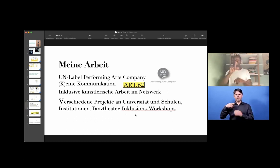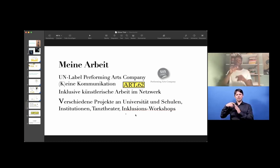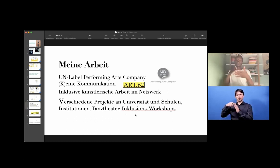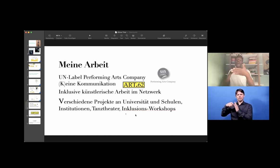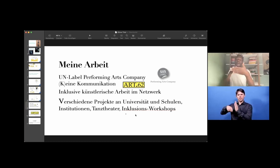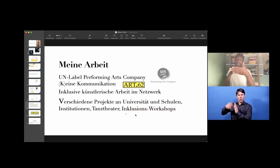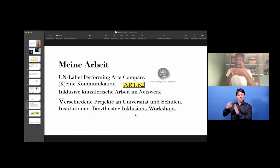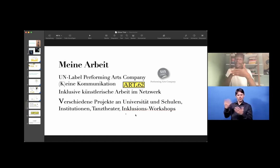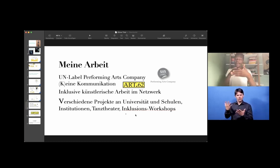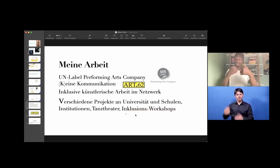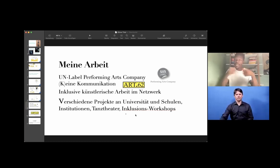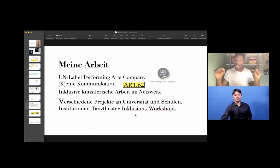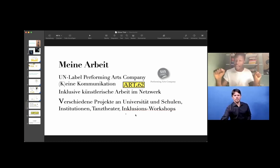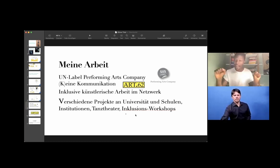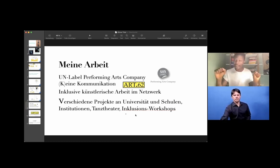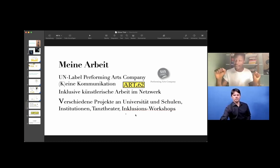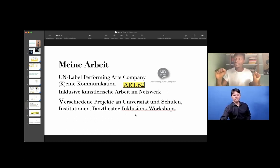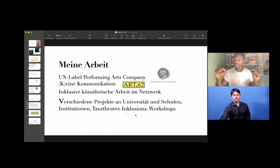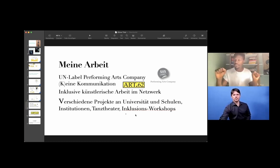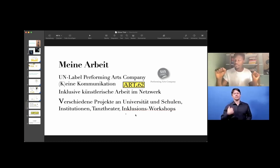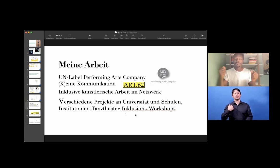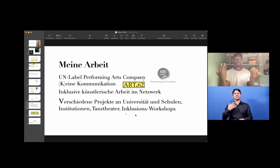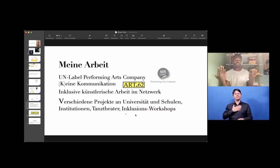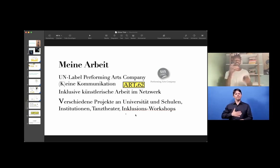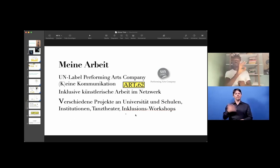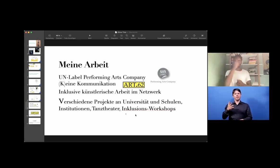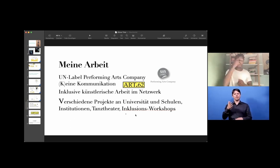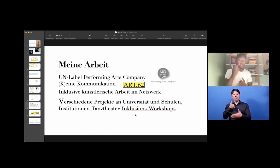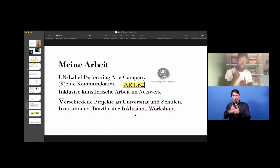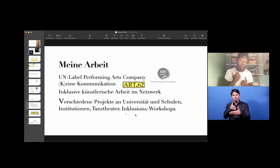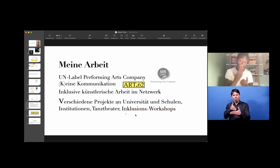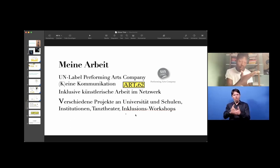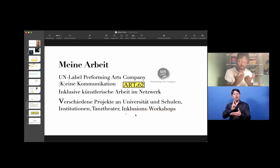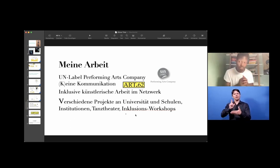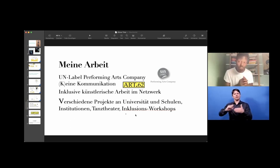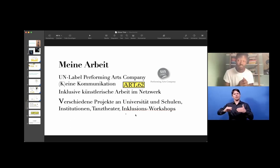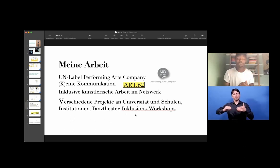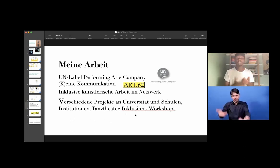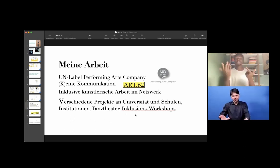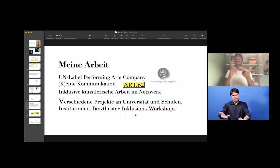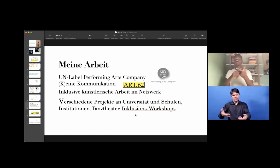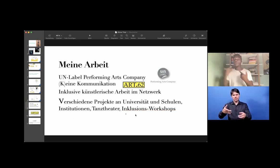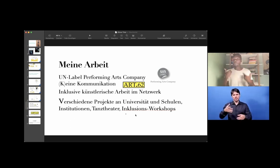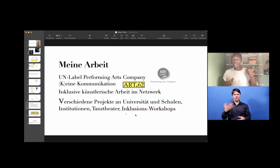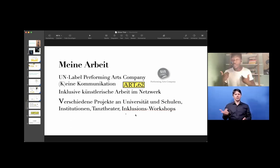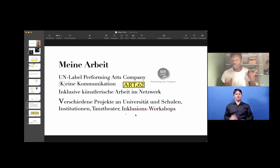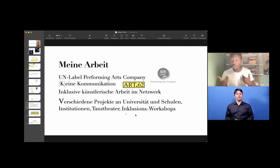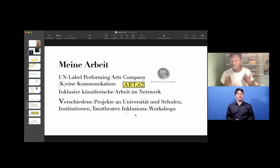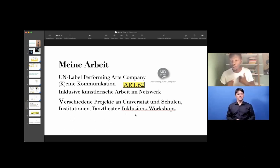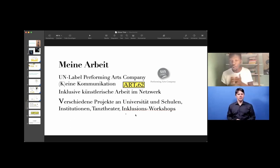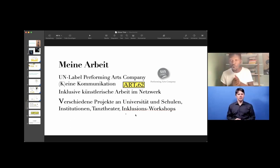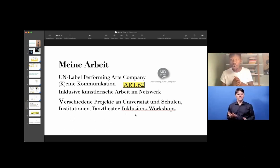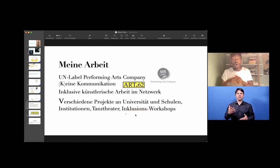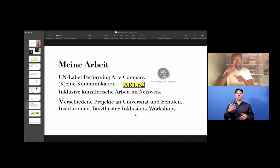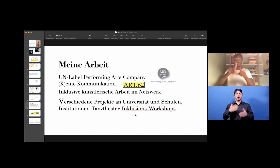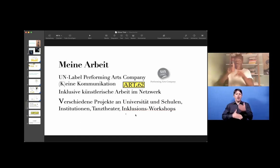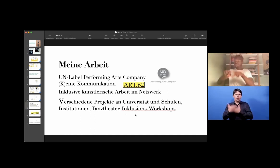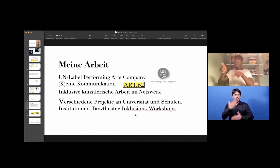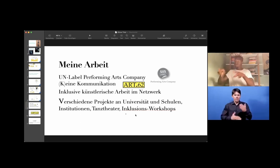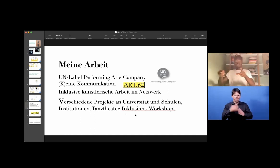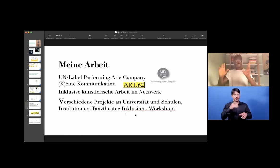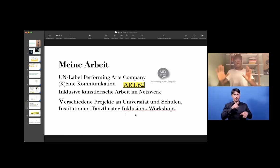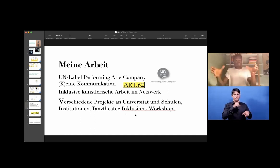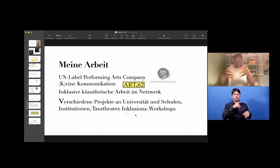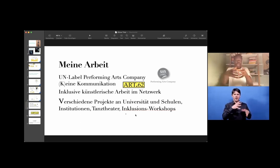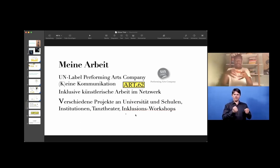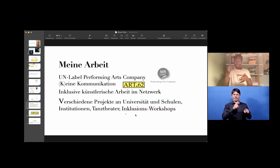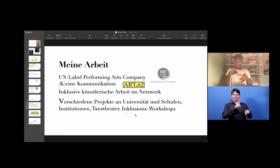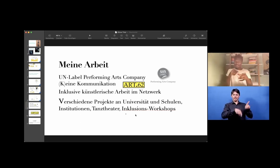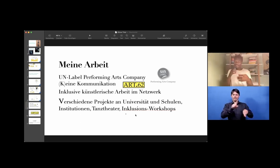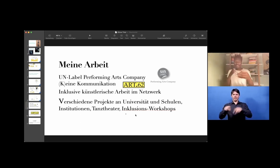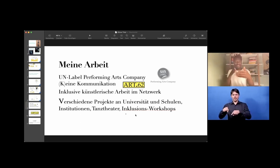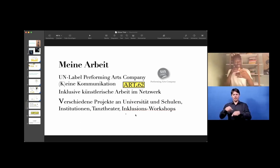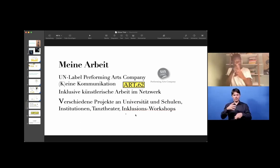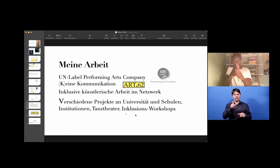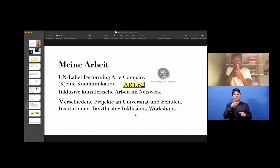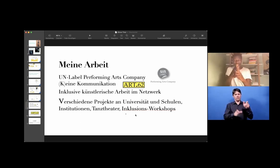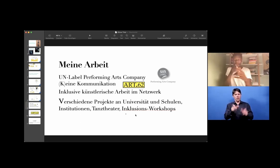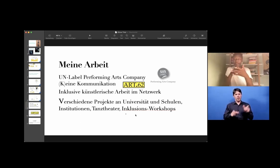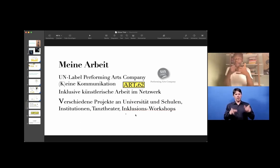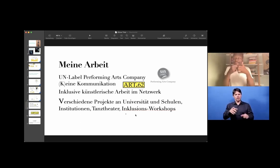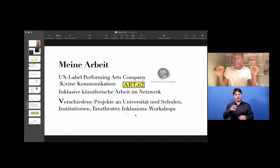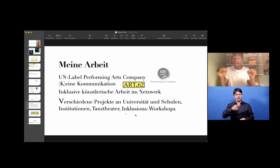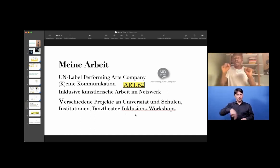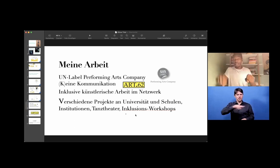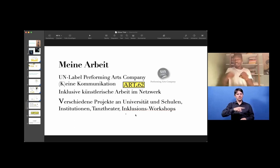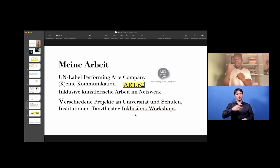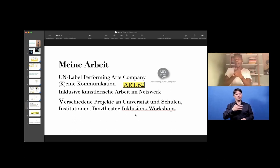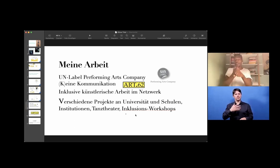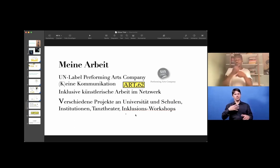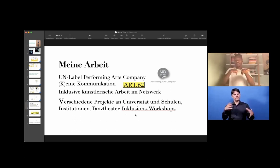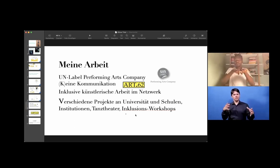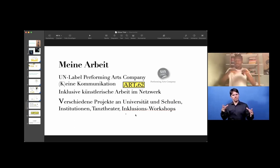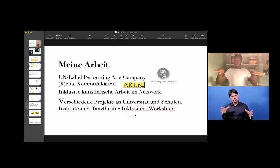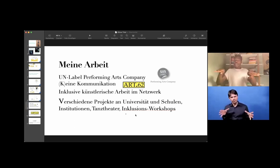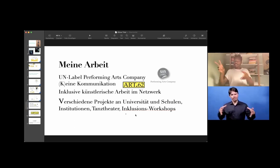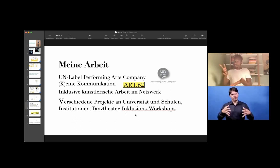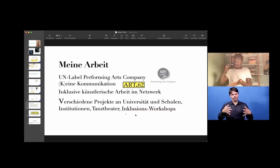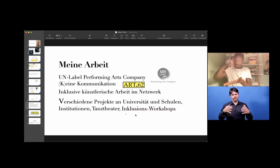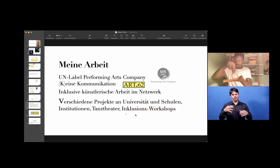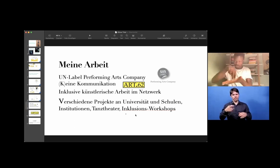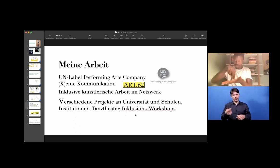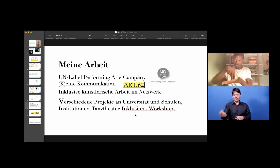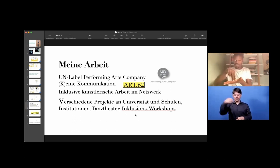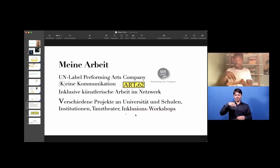But it also means to learn how to abolish barriers. So, this is what this company is all about.